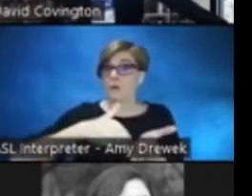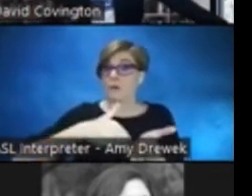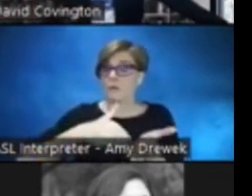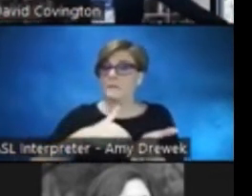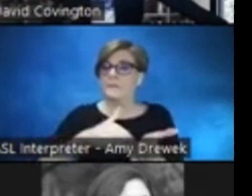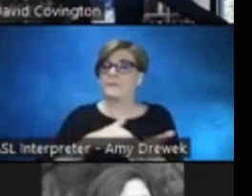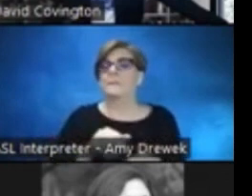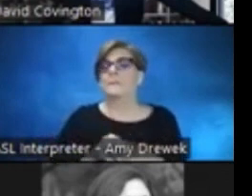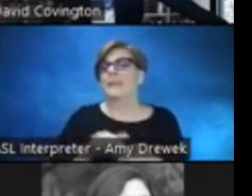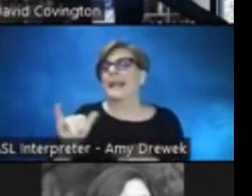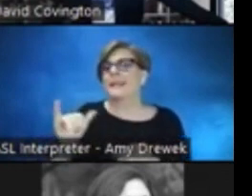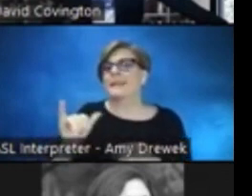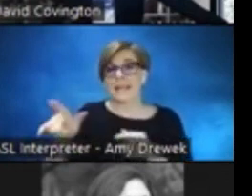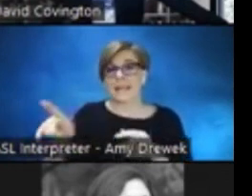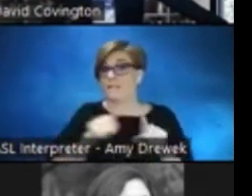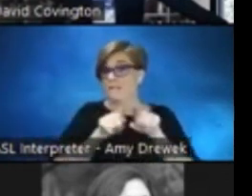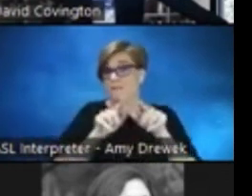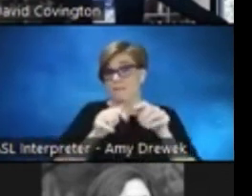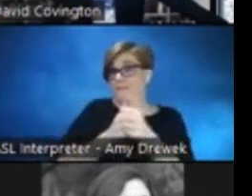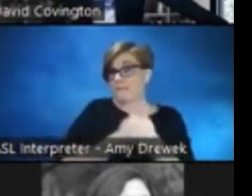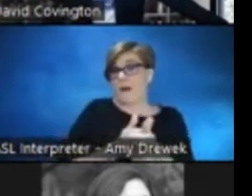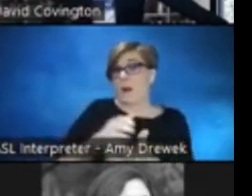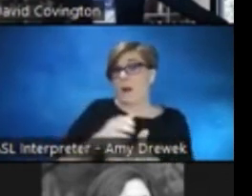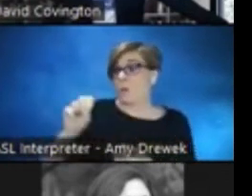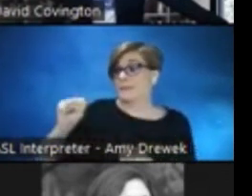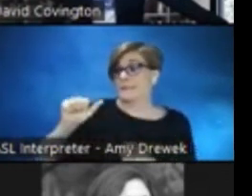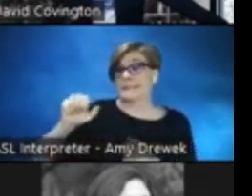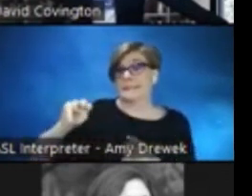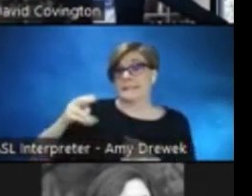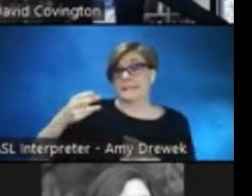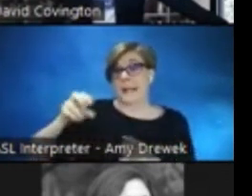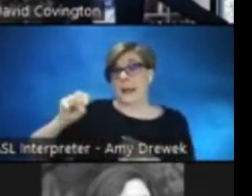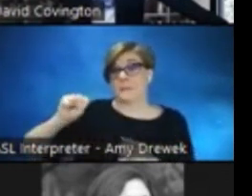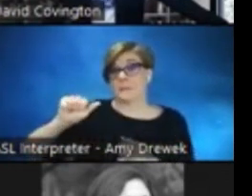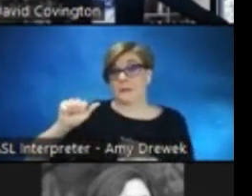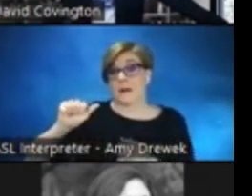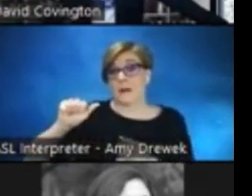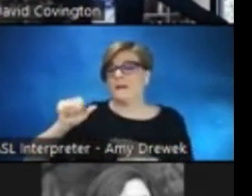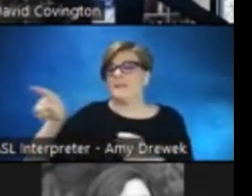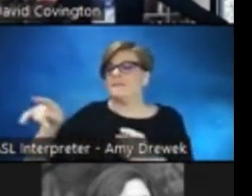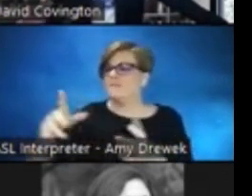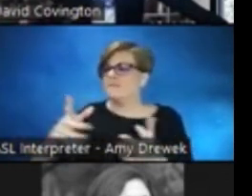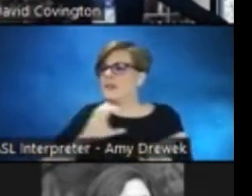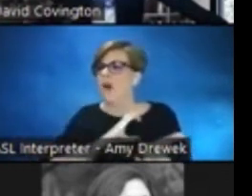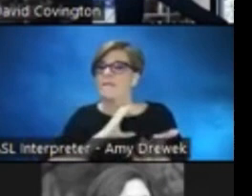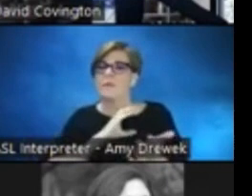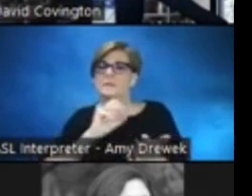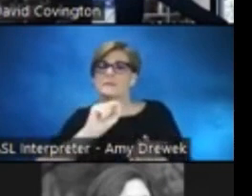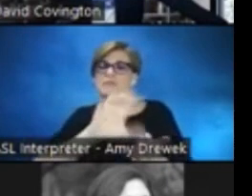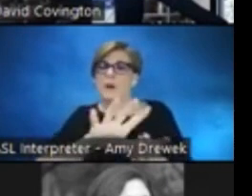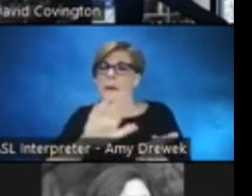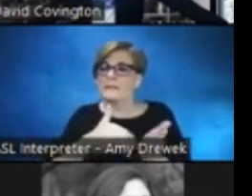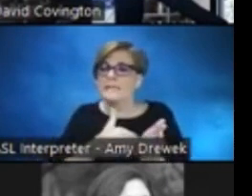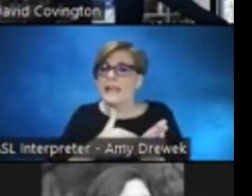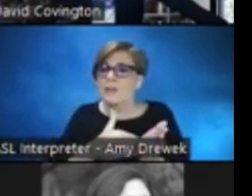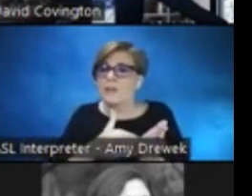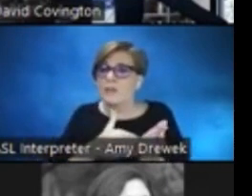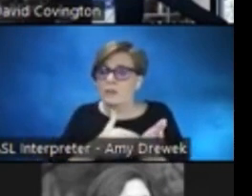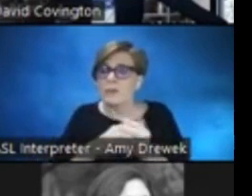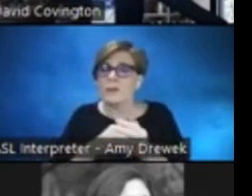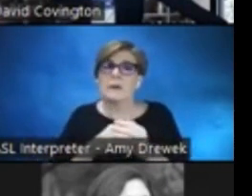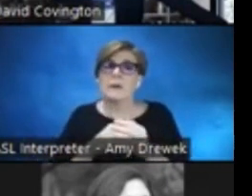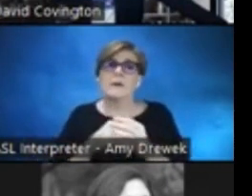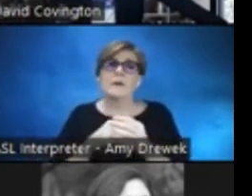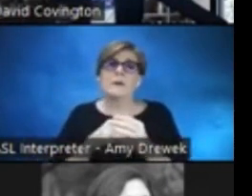GUIDELINES AND WITH THE DROP OFF DESIGN TO REMOVE THE UNNECESSARY